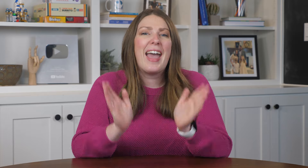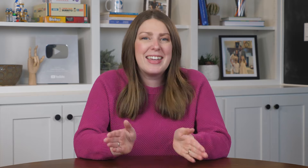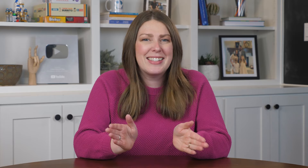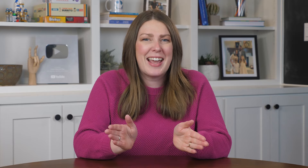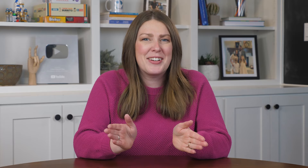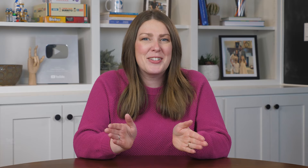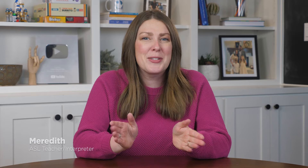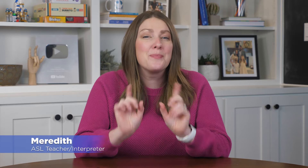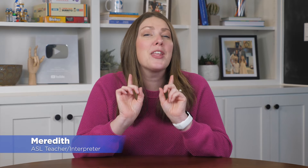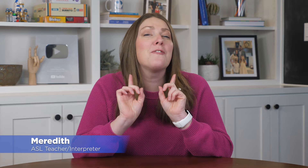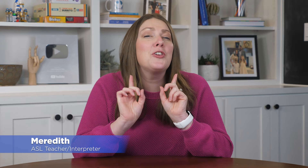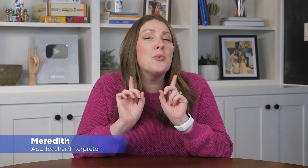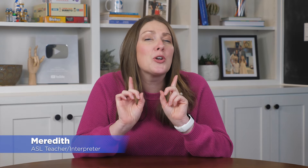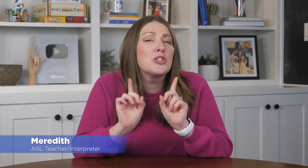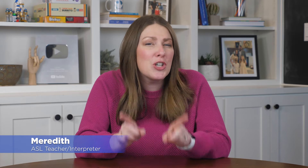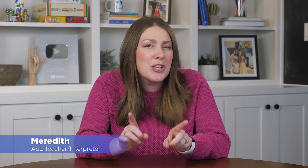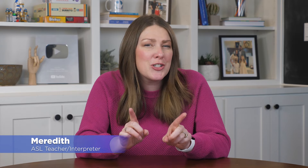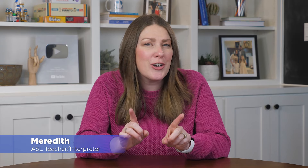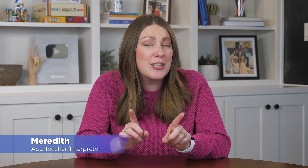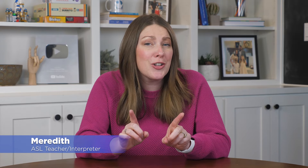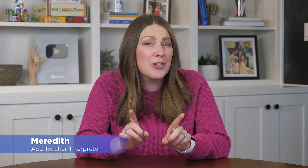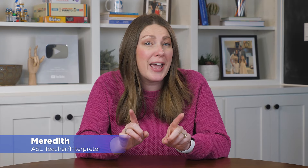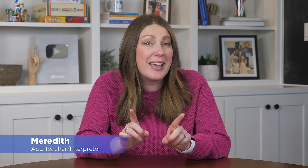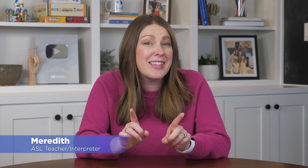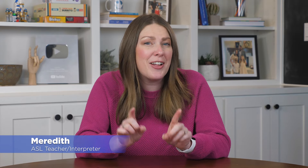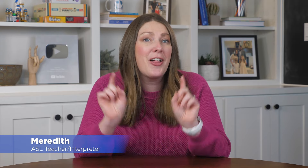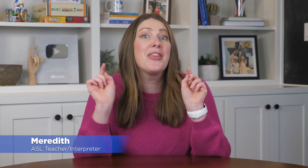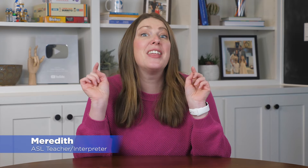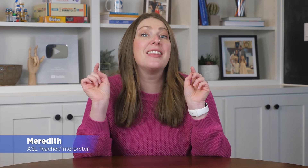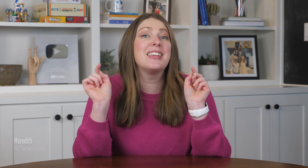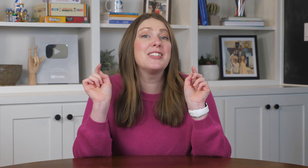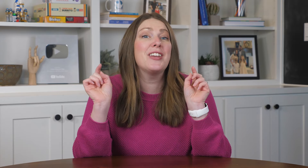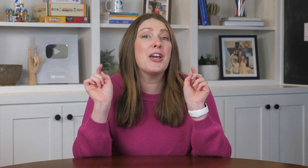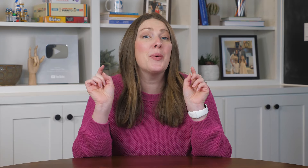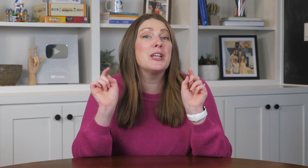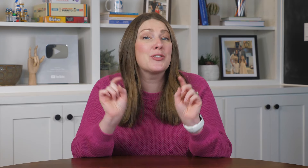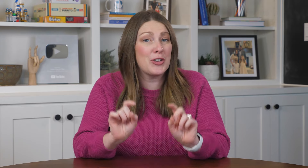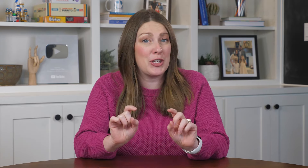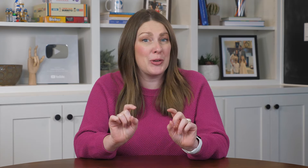Hey Signers! If you are just starting to learn ASL, then this video is for you.